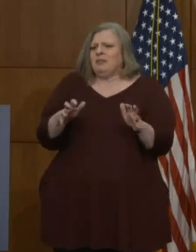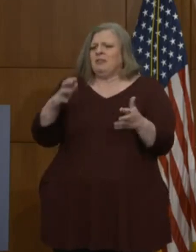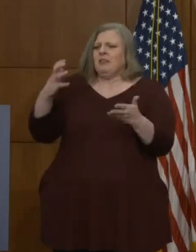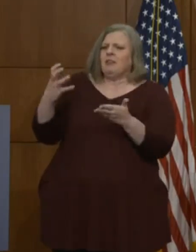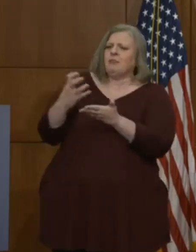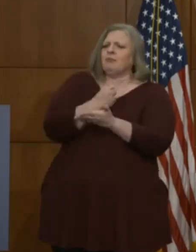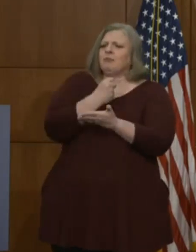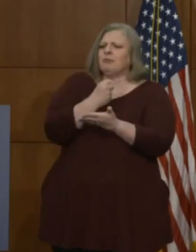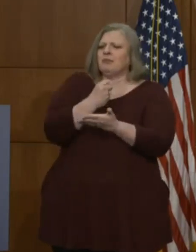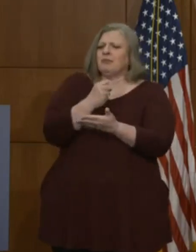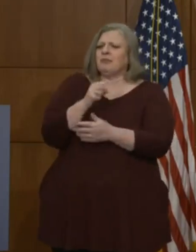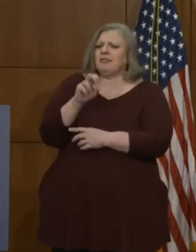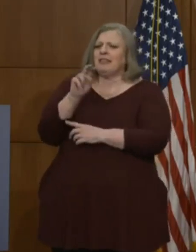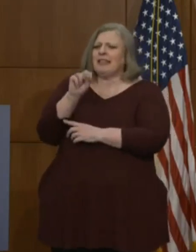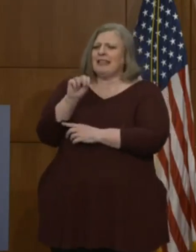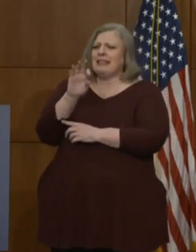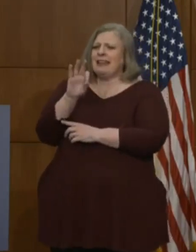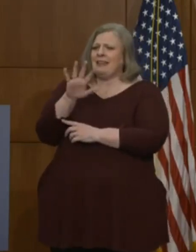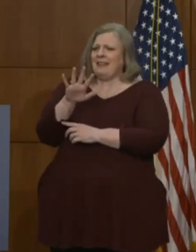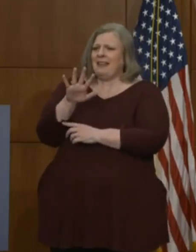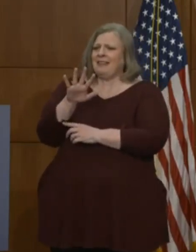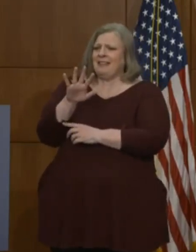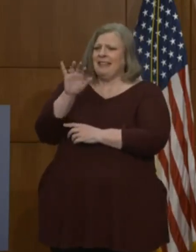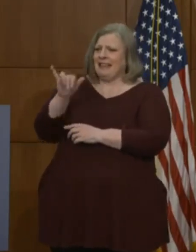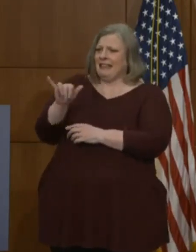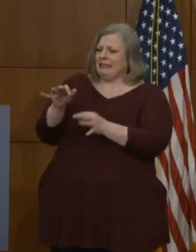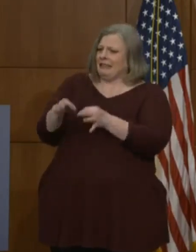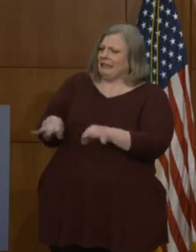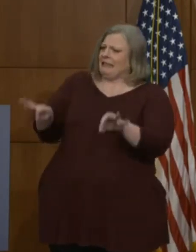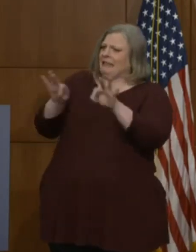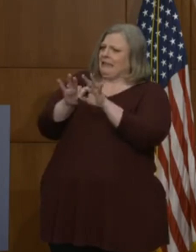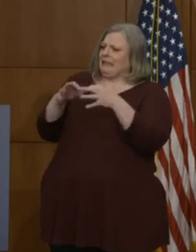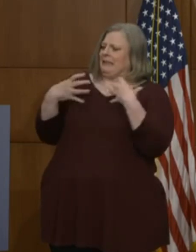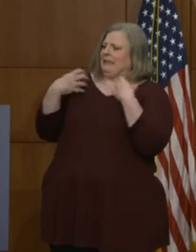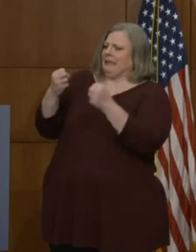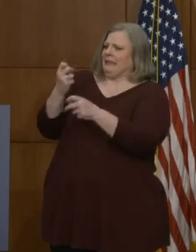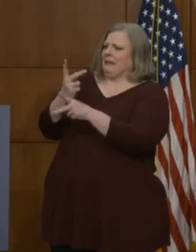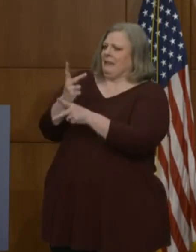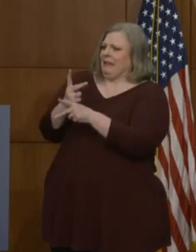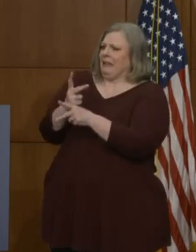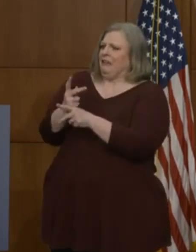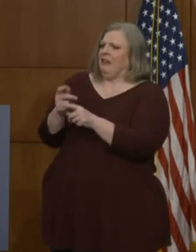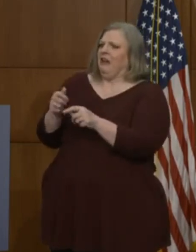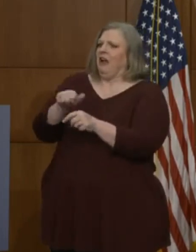CERTAINLY DON’T WANT TO TAKE AWAY FROM THE- THE N. NINETY AWAY FROM THE- THE N. NINETY FIVE THAT ARE IMPORTANT- FOR FIVE THAT ARE IMPORTANT- FOR OUR HEALTH CARE PROVIDERS AND